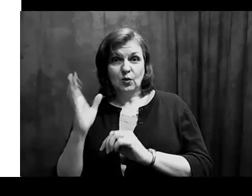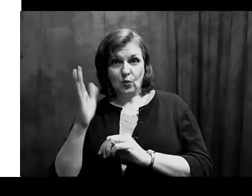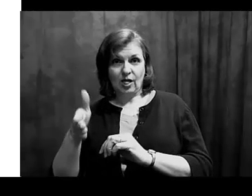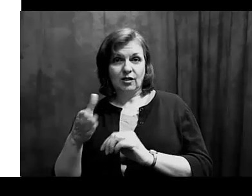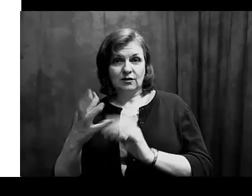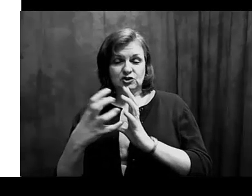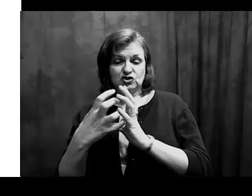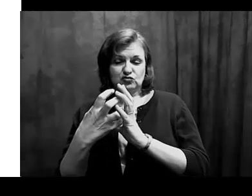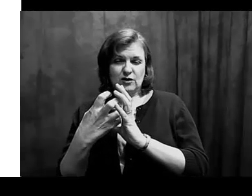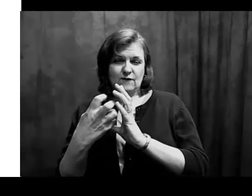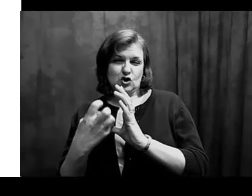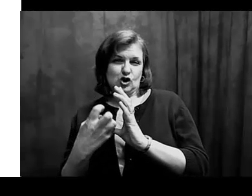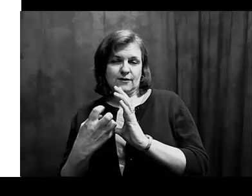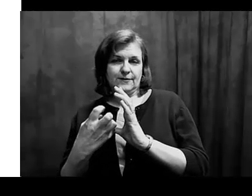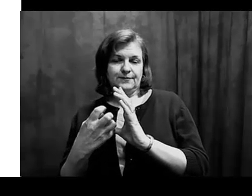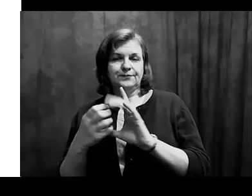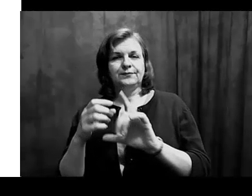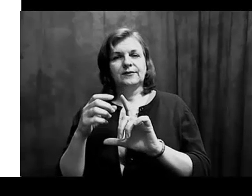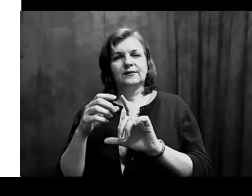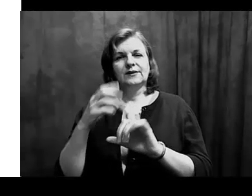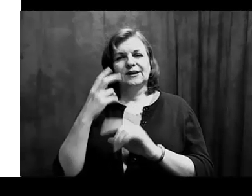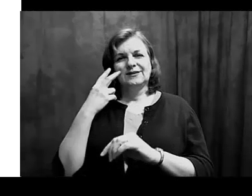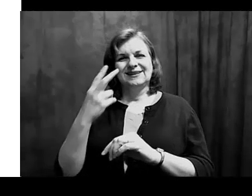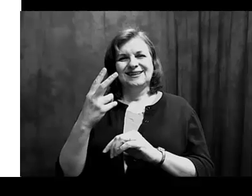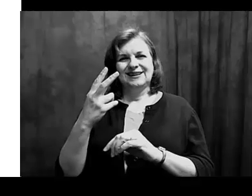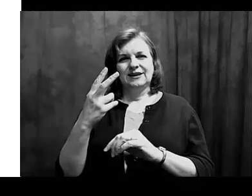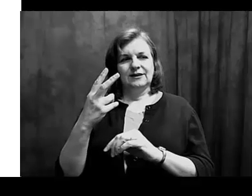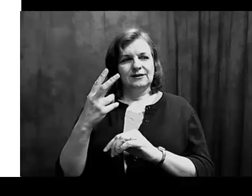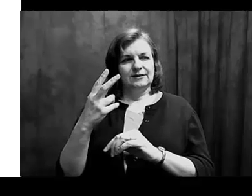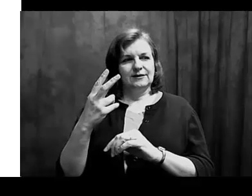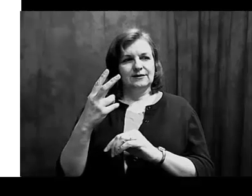darn right it does!! see all these little